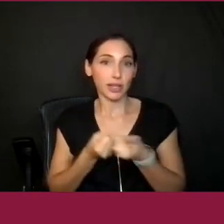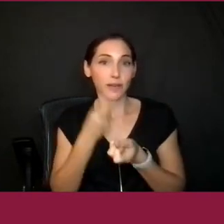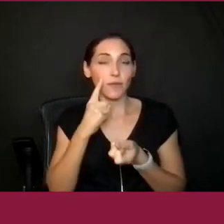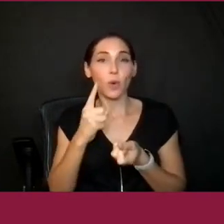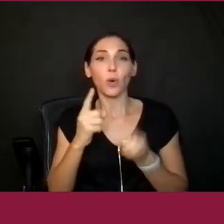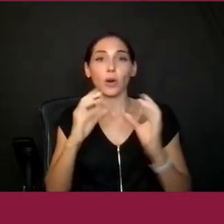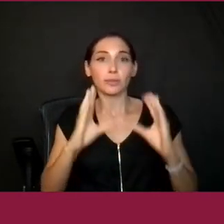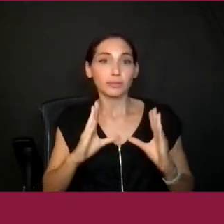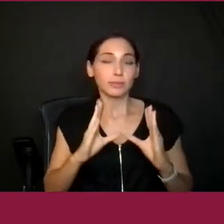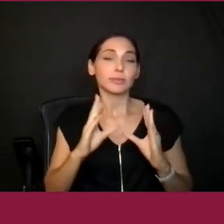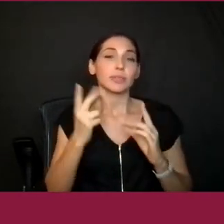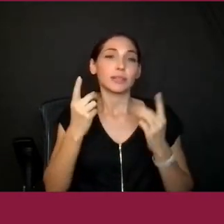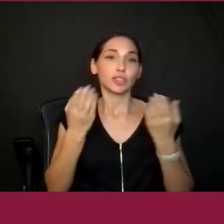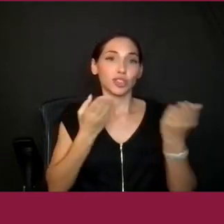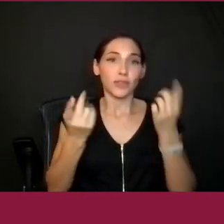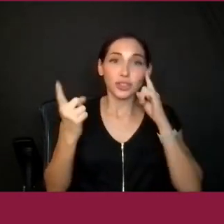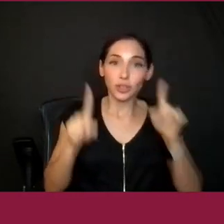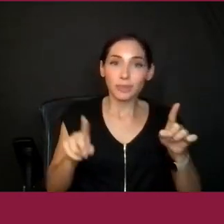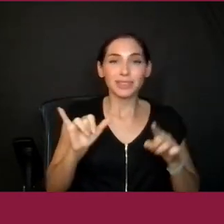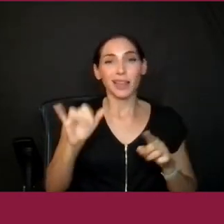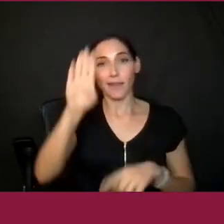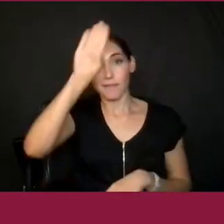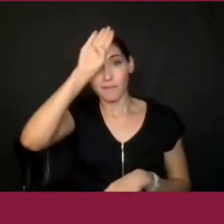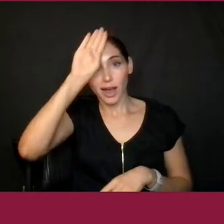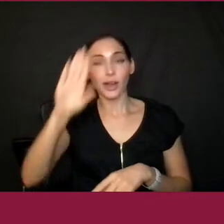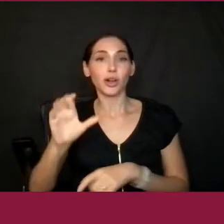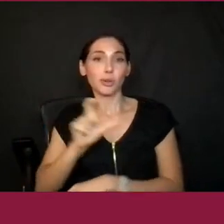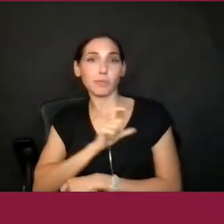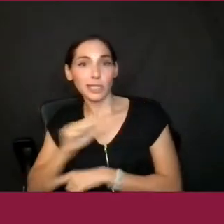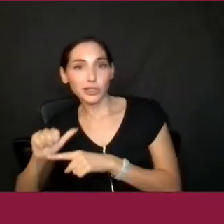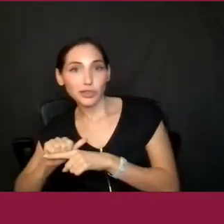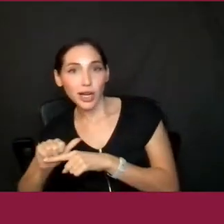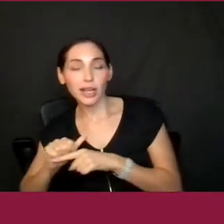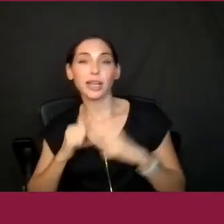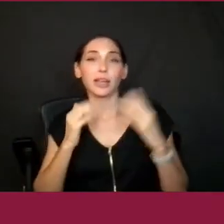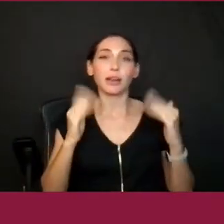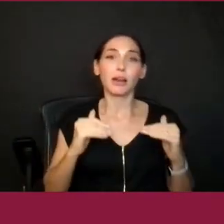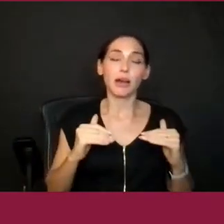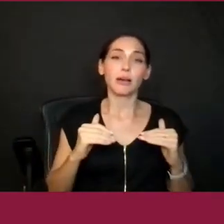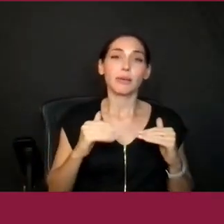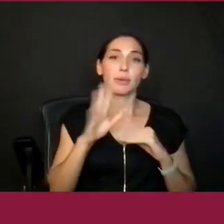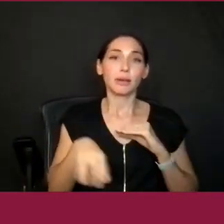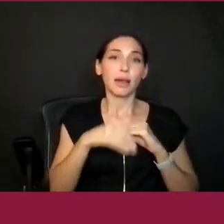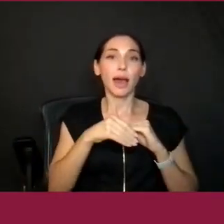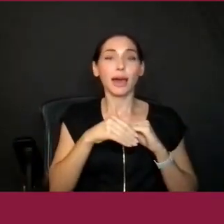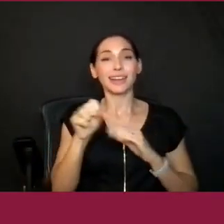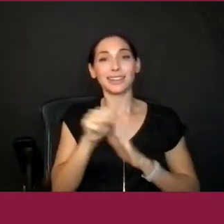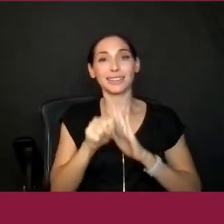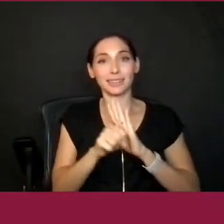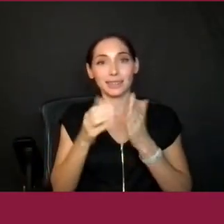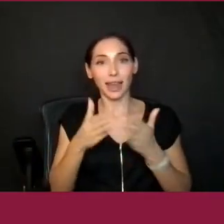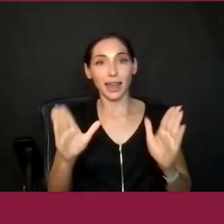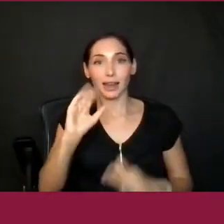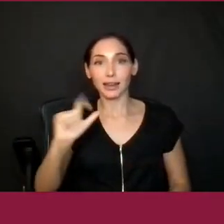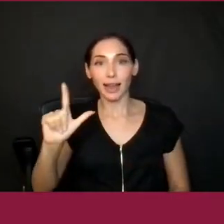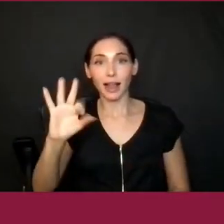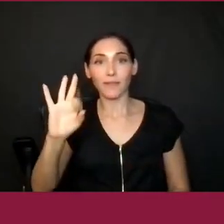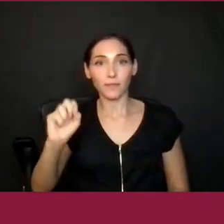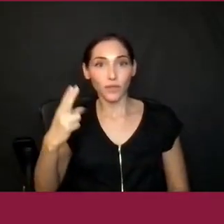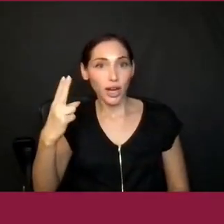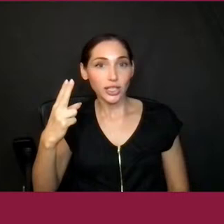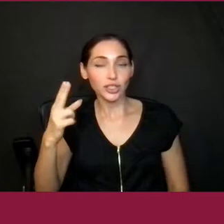police, uh, training, um, implementing a statewide CalFresh data MOU so